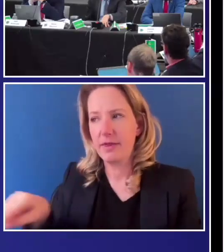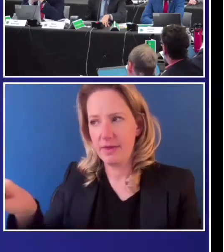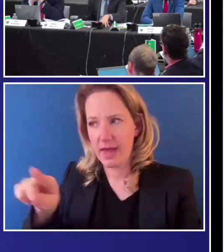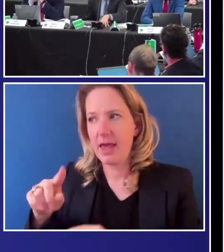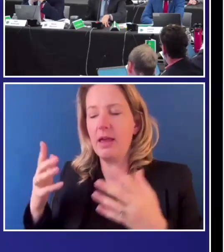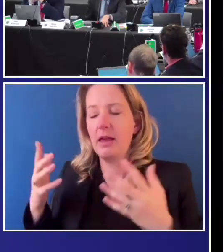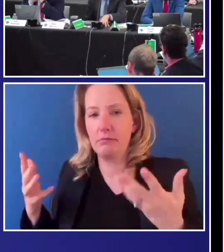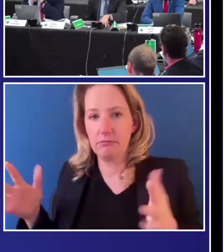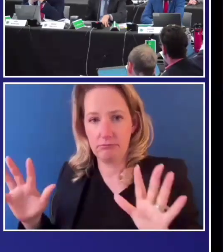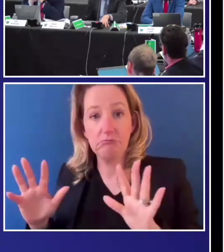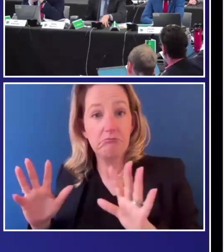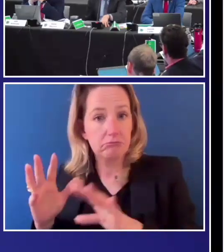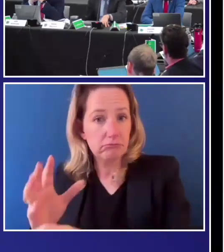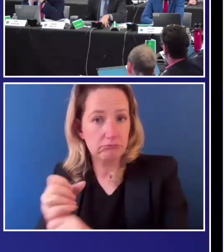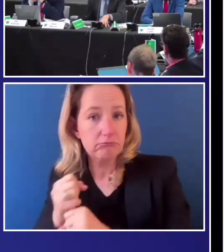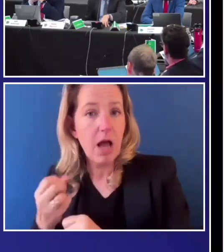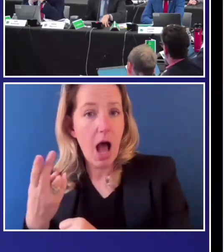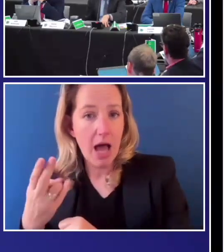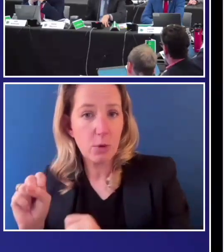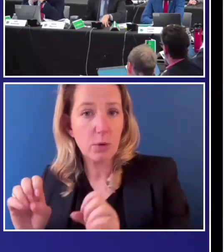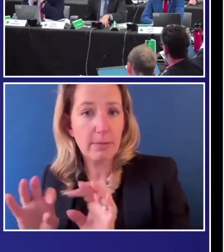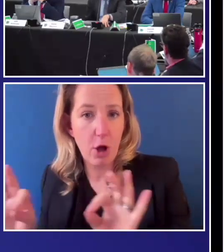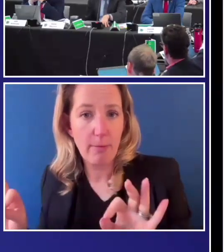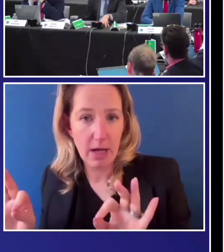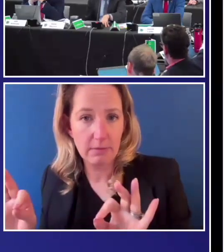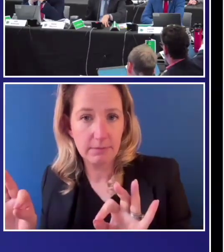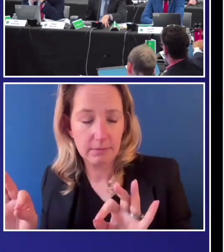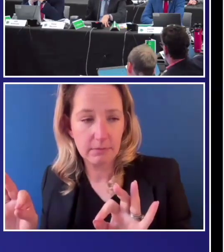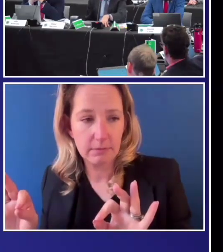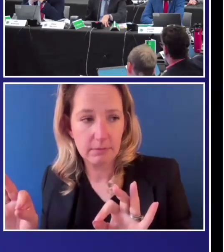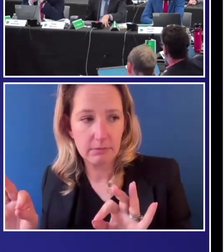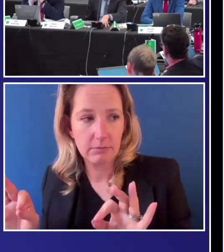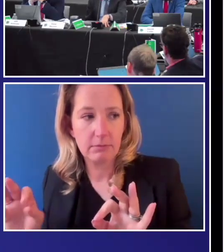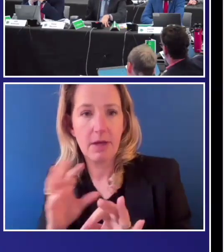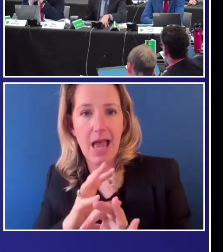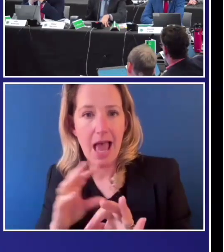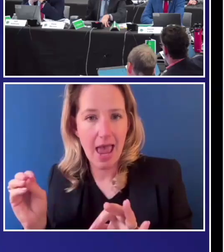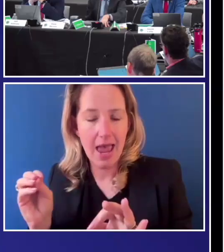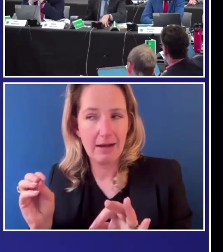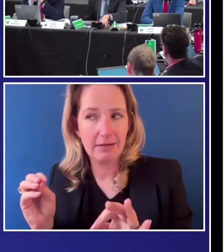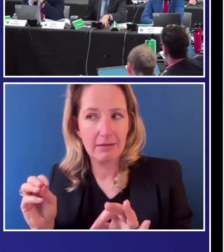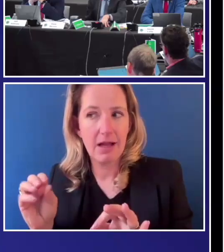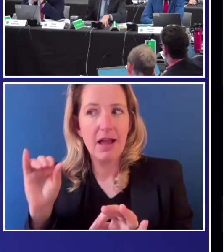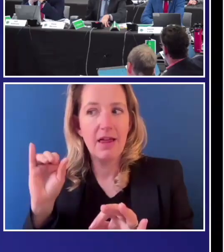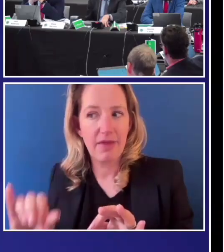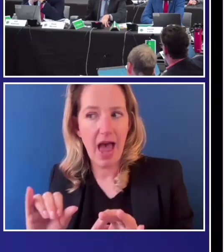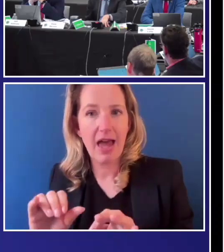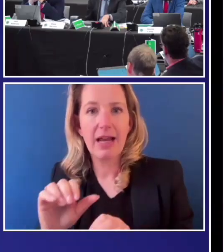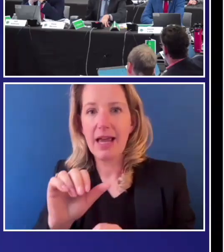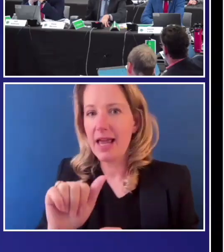diploma and were within the age group that the ACS is collecting the data for,